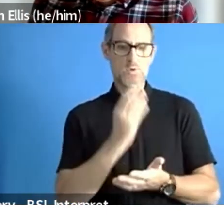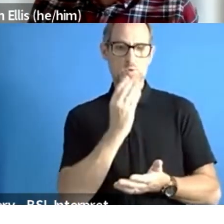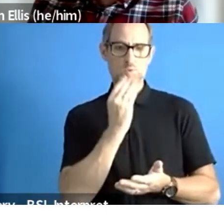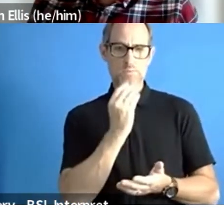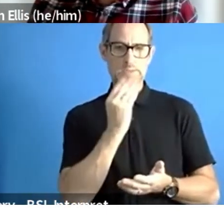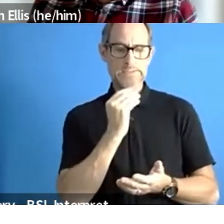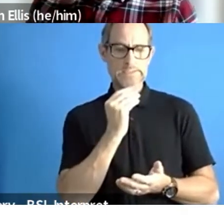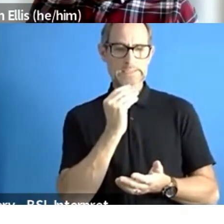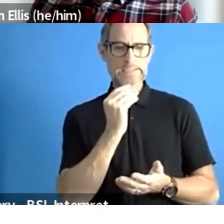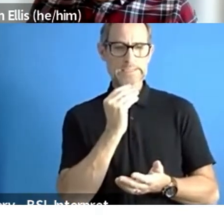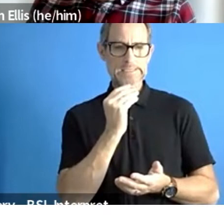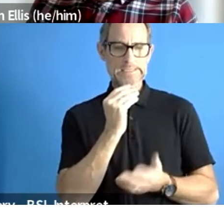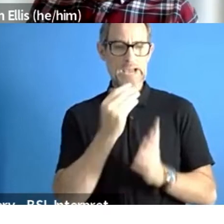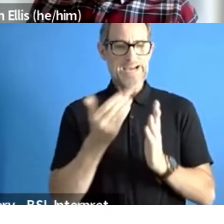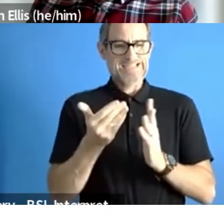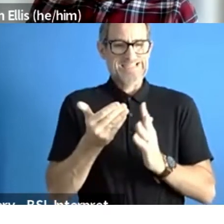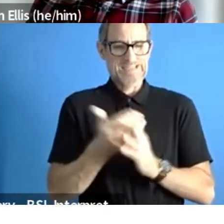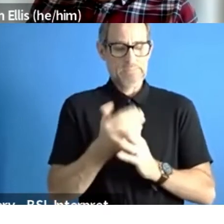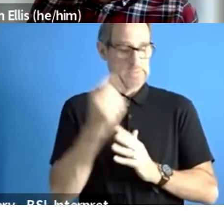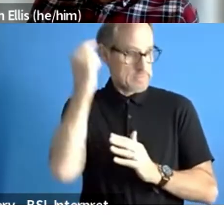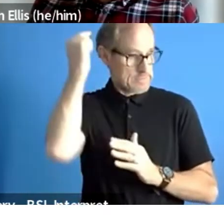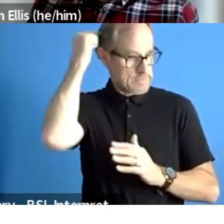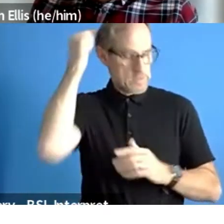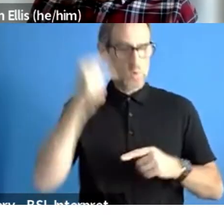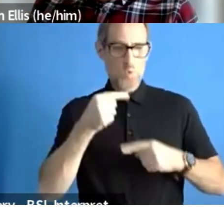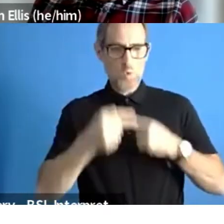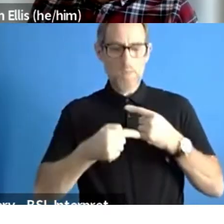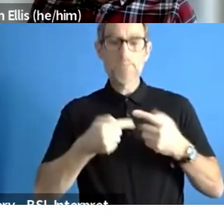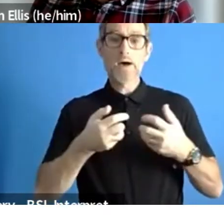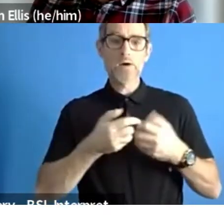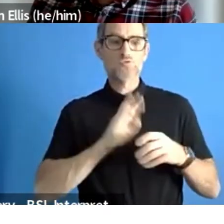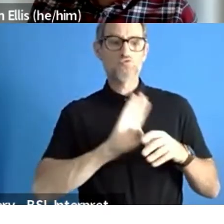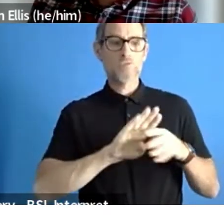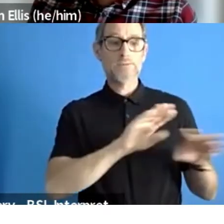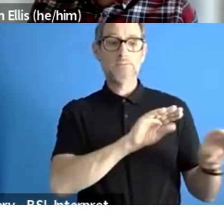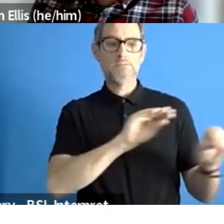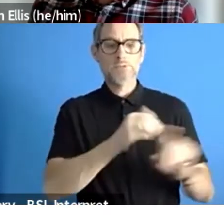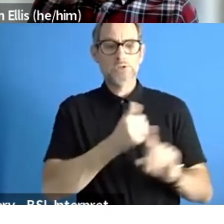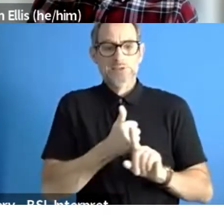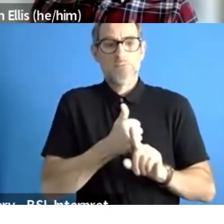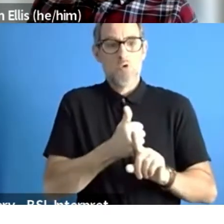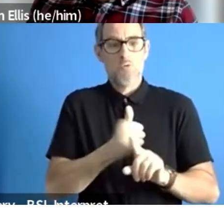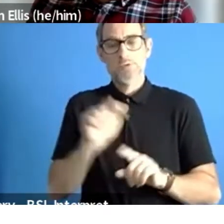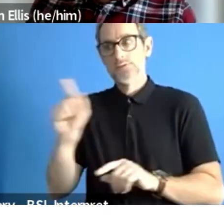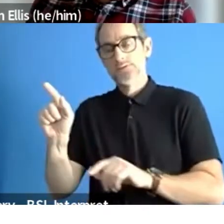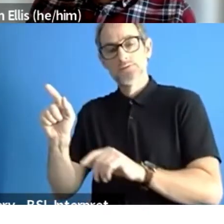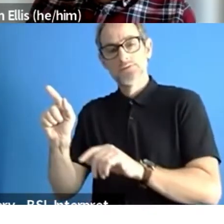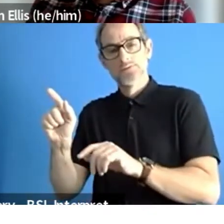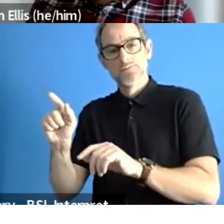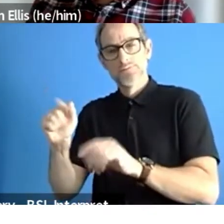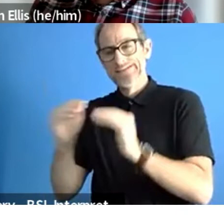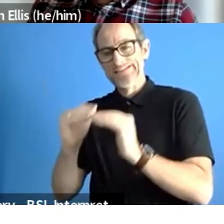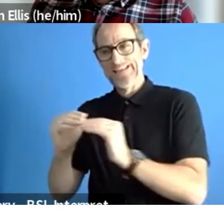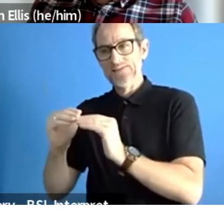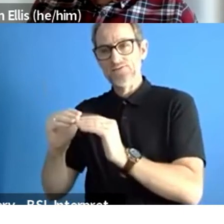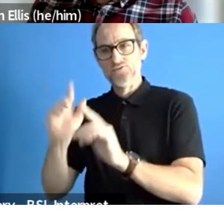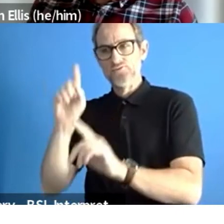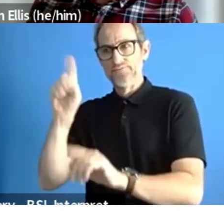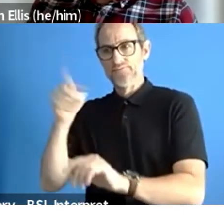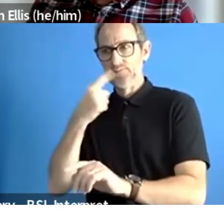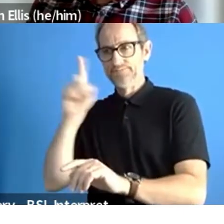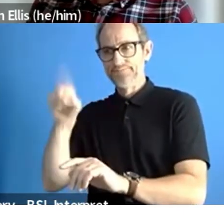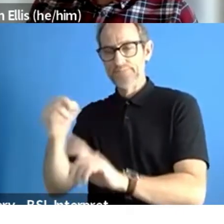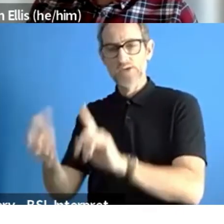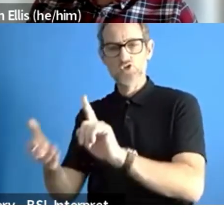mind and train them and support them to reach their accessibility standards